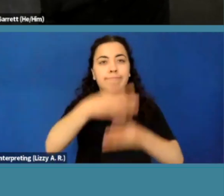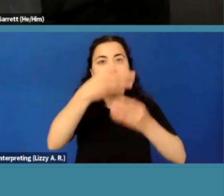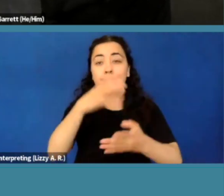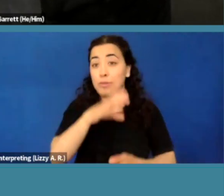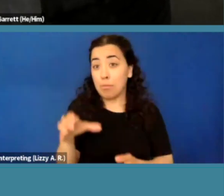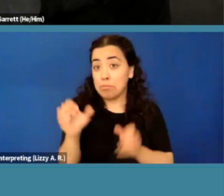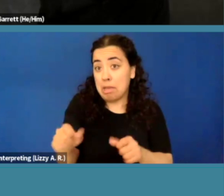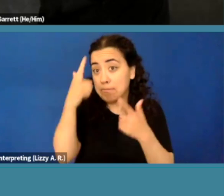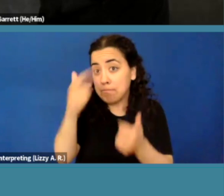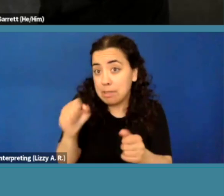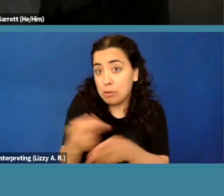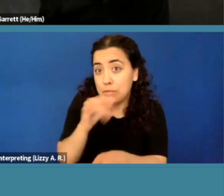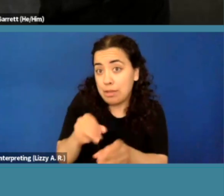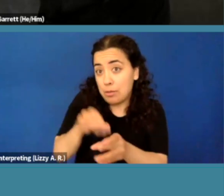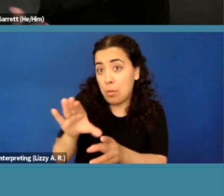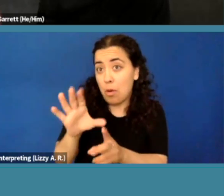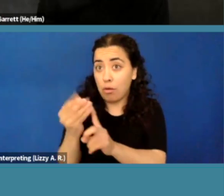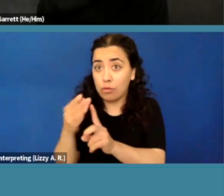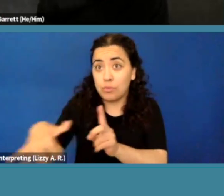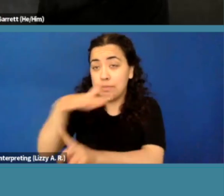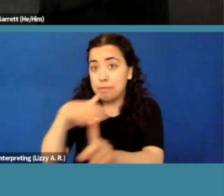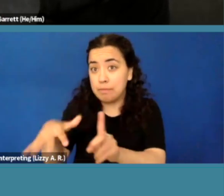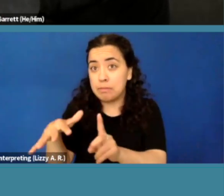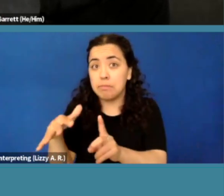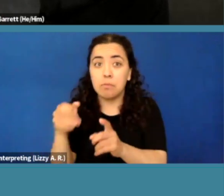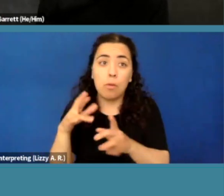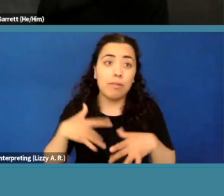that you can utilize within your cultural spaces or event spaces.